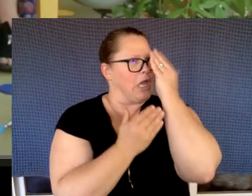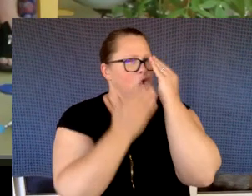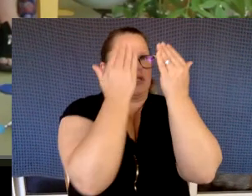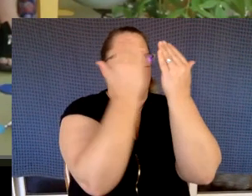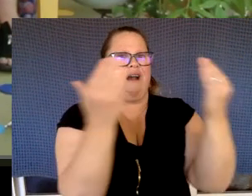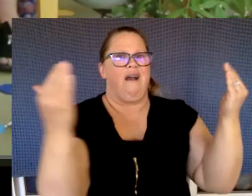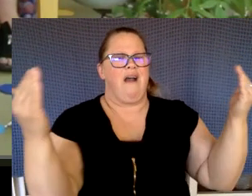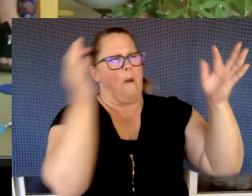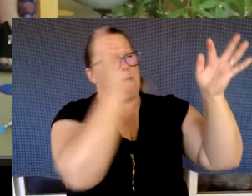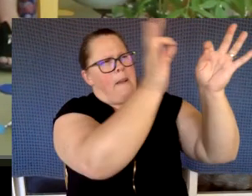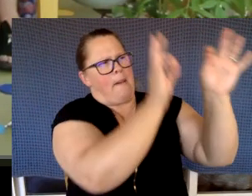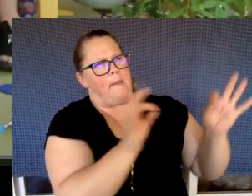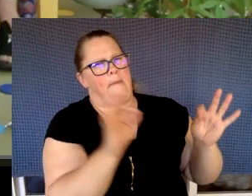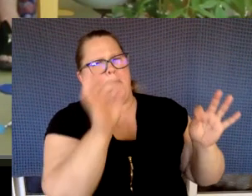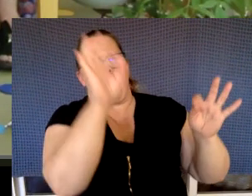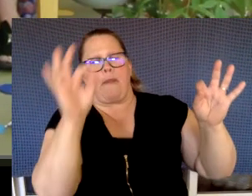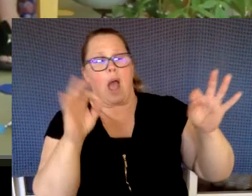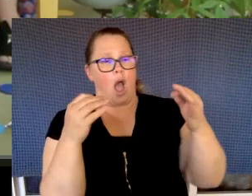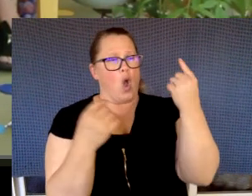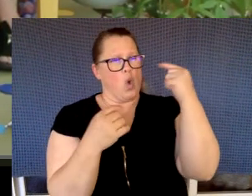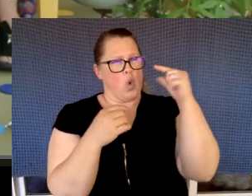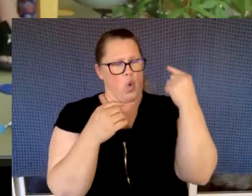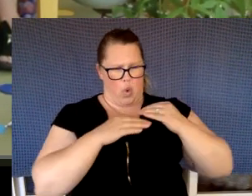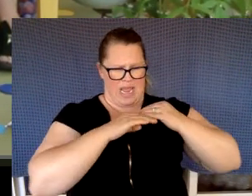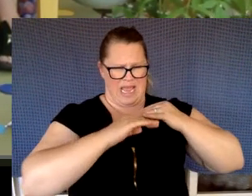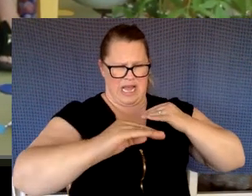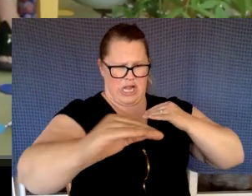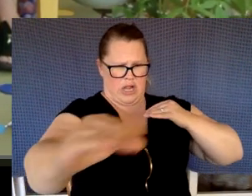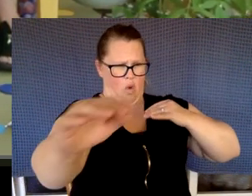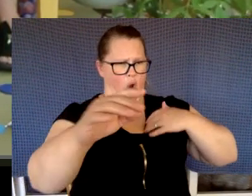over a big green lawn. Oh, they almost look like bowling balls.